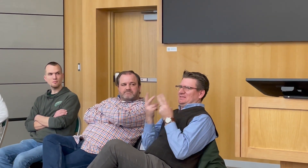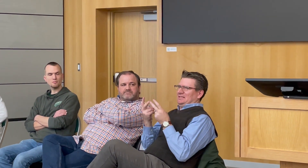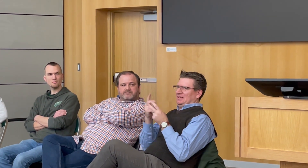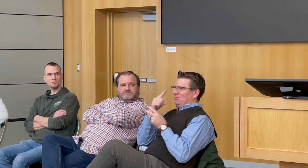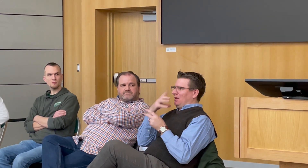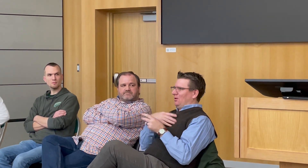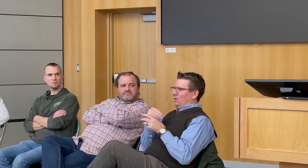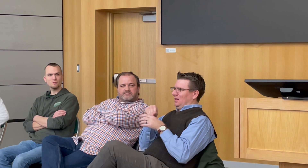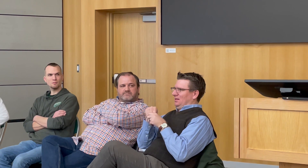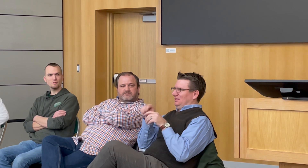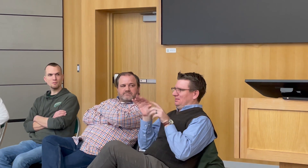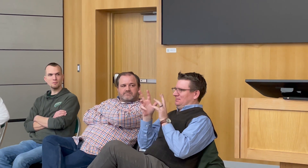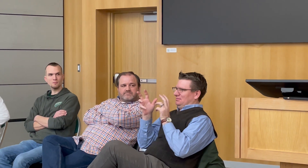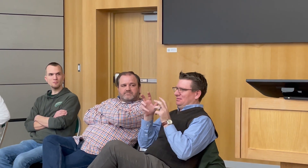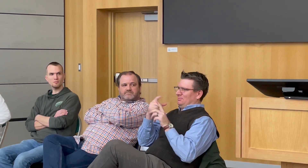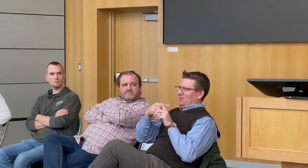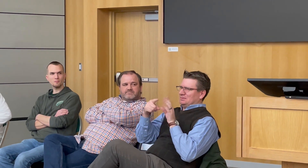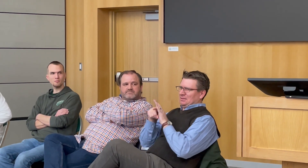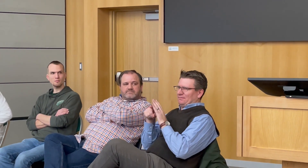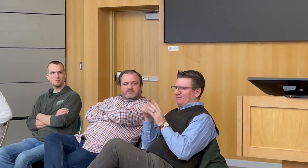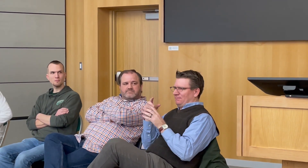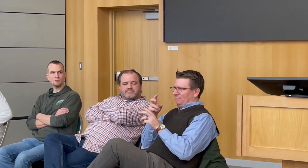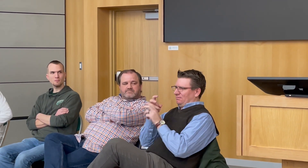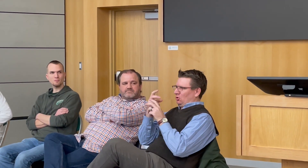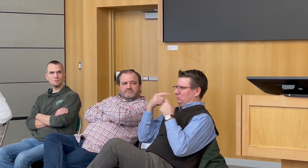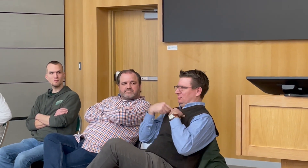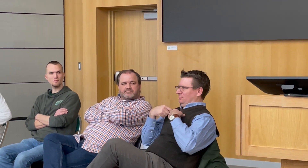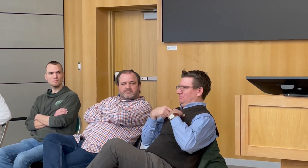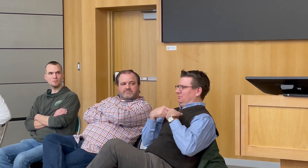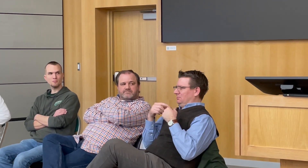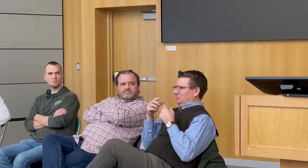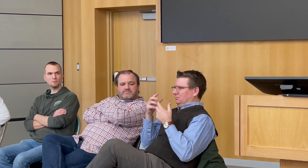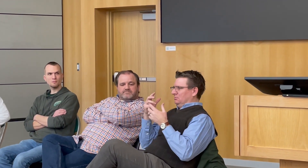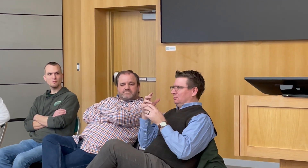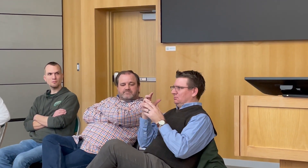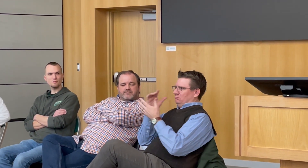and then conversely the negatives um so if we're looking at it in a black and white frame which I